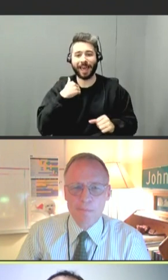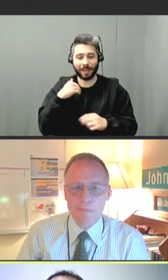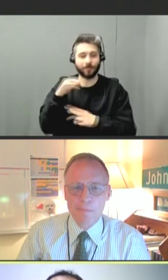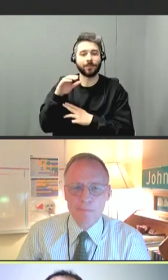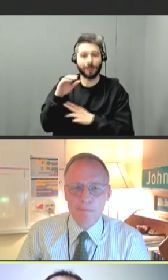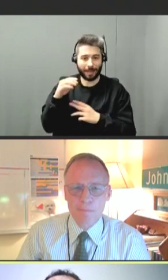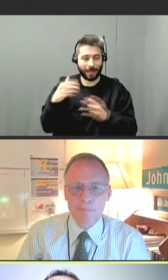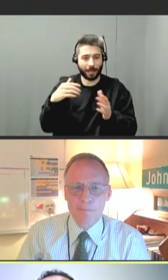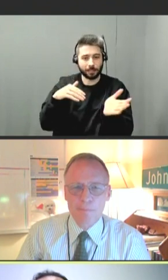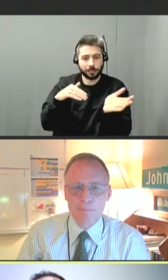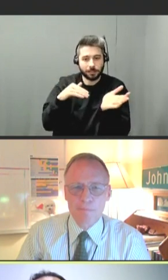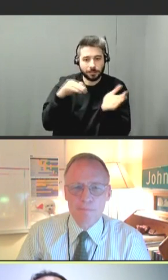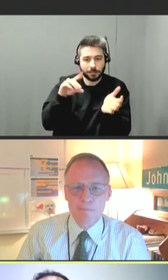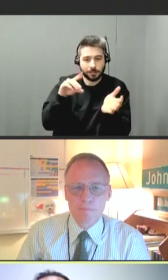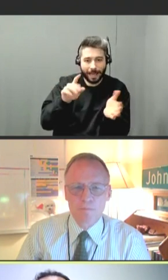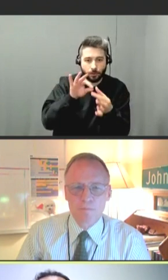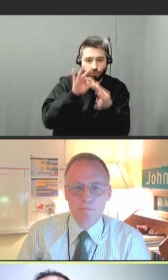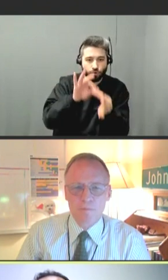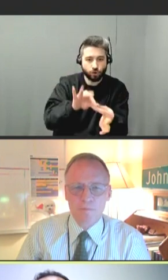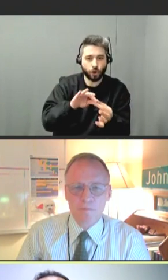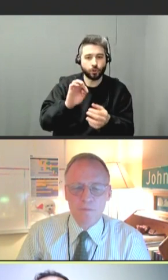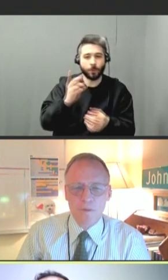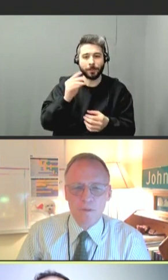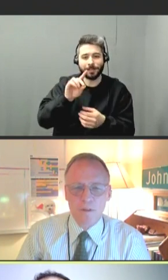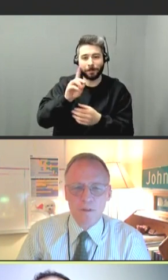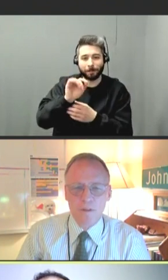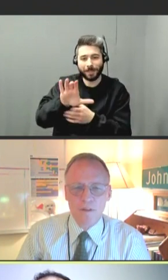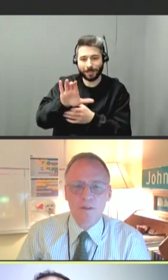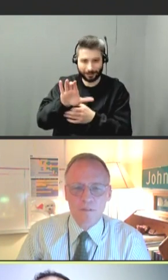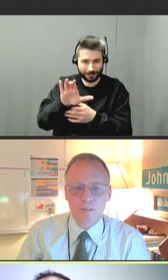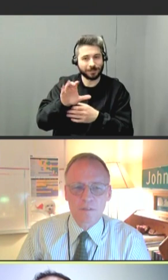so to be able to see the effectiveness of the program that you created. I know we're struggling